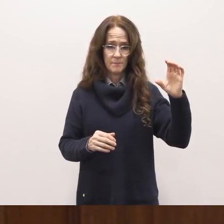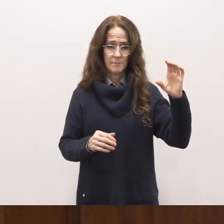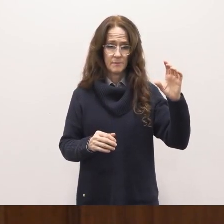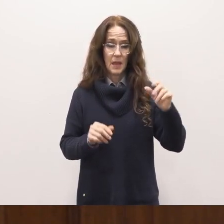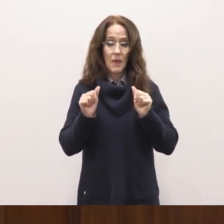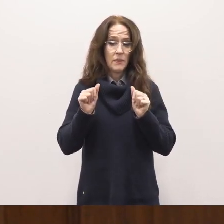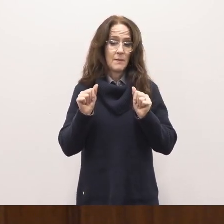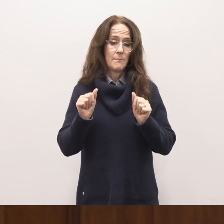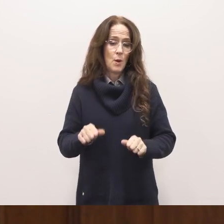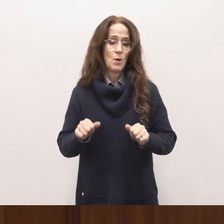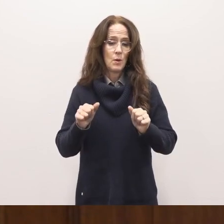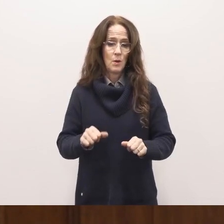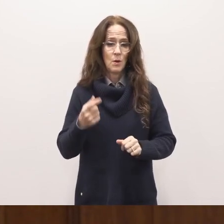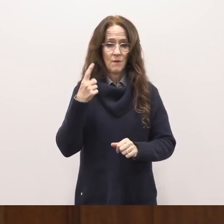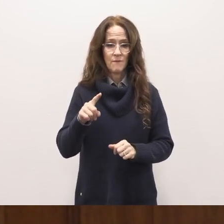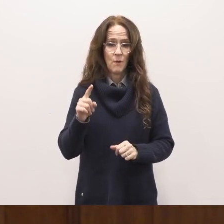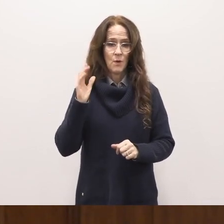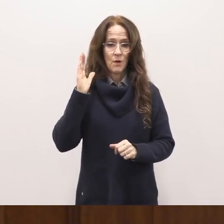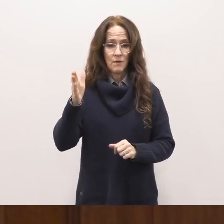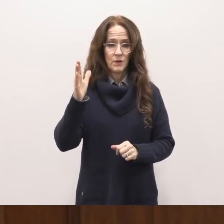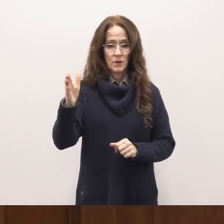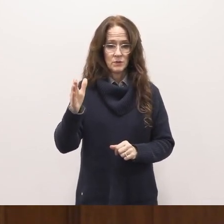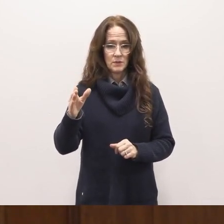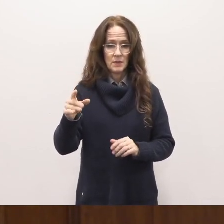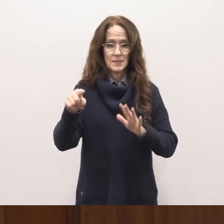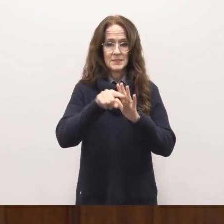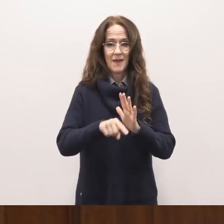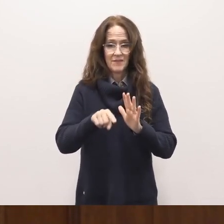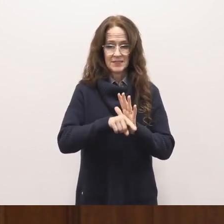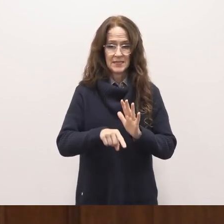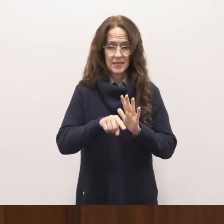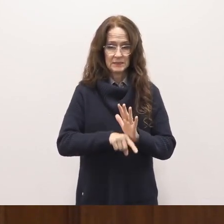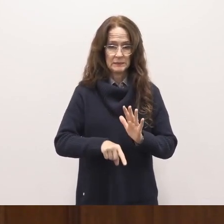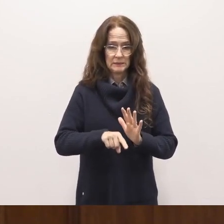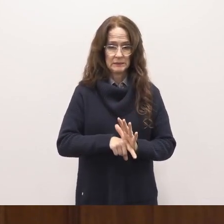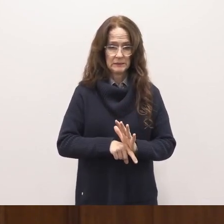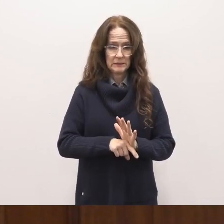for future deficit, potential future deficit spending,